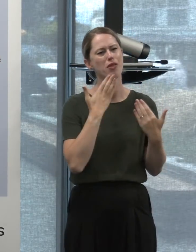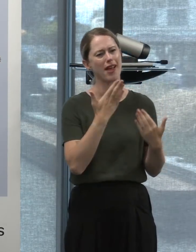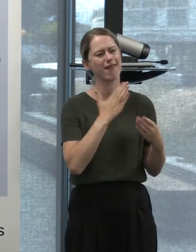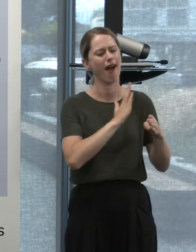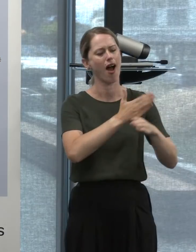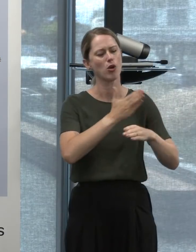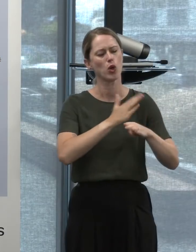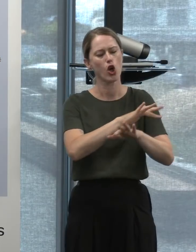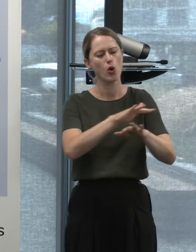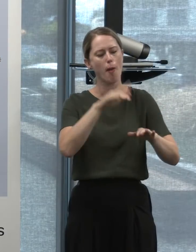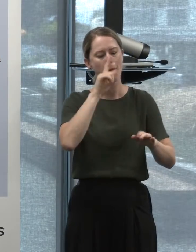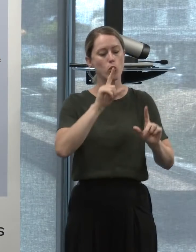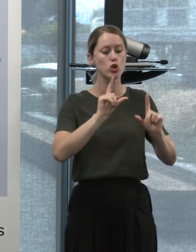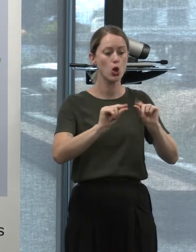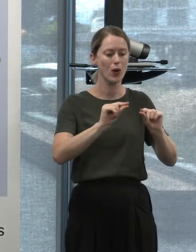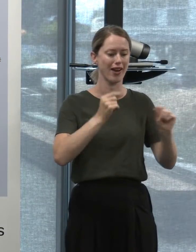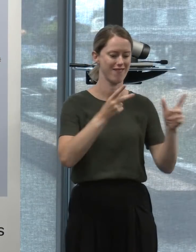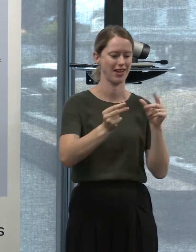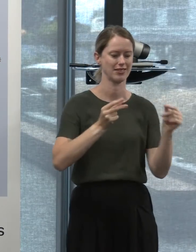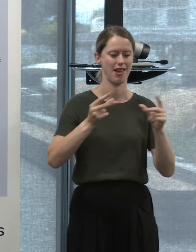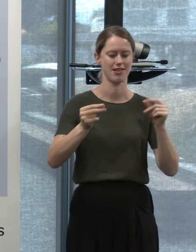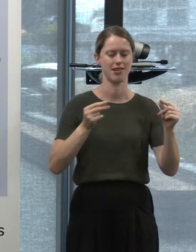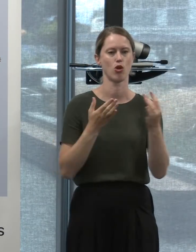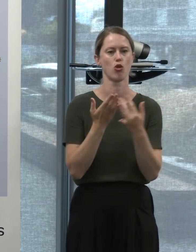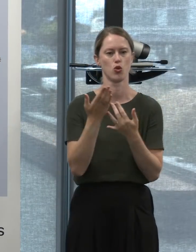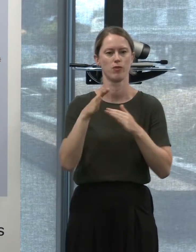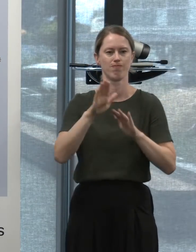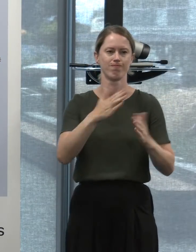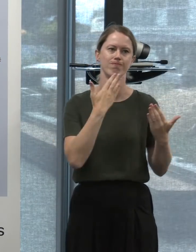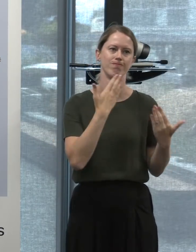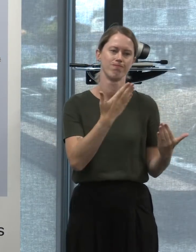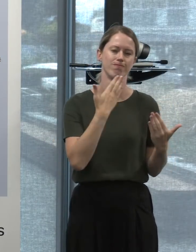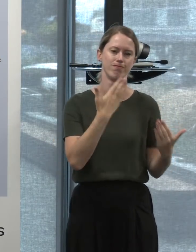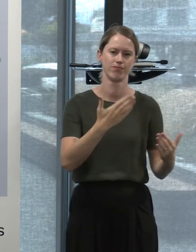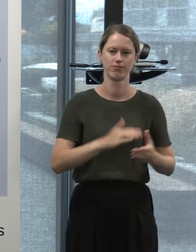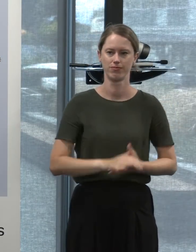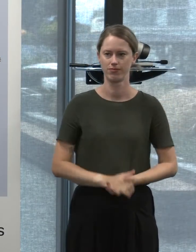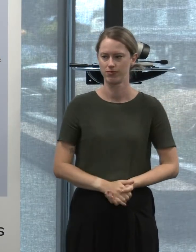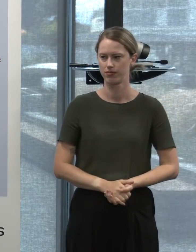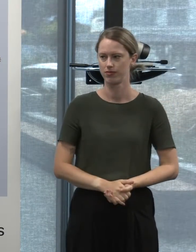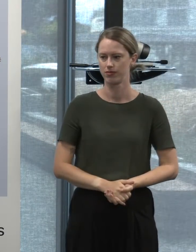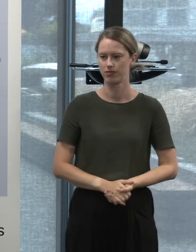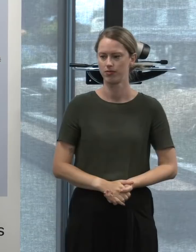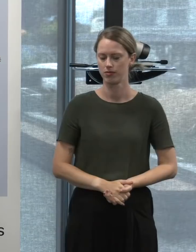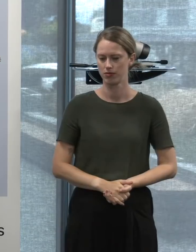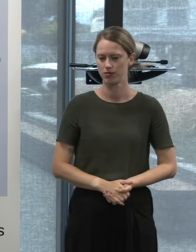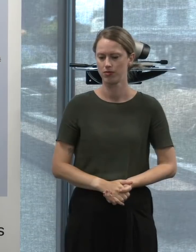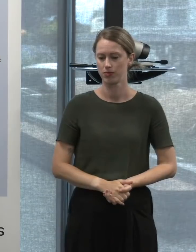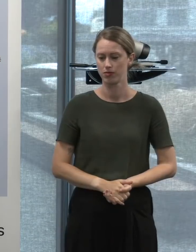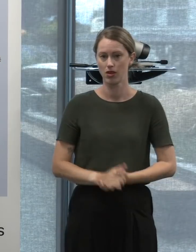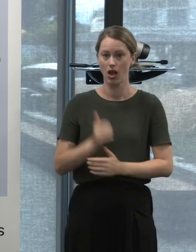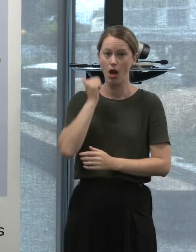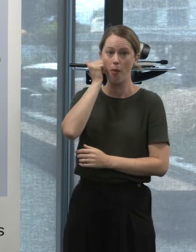As the Prime Minister said 94% fully vaccinated is an extraordinary number and I want to acknowledge the equally